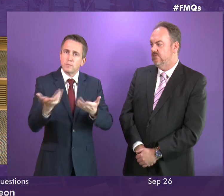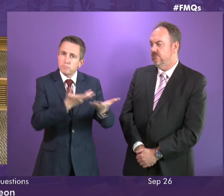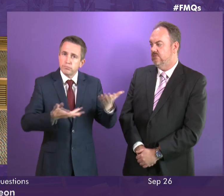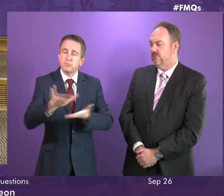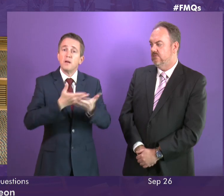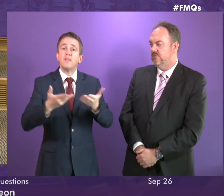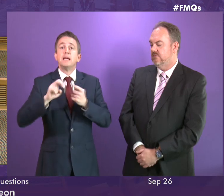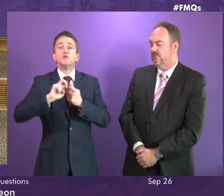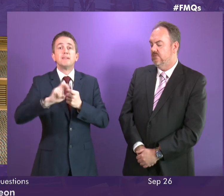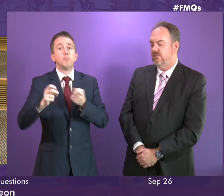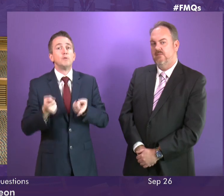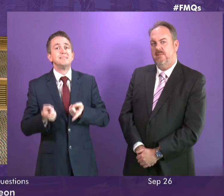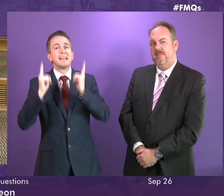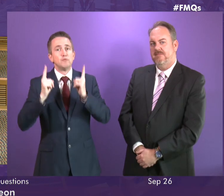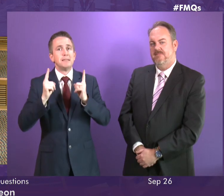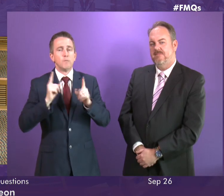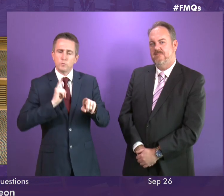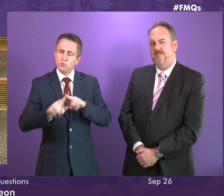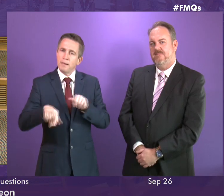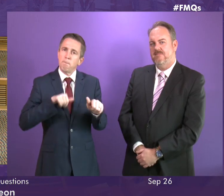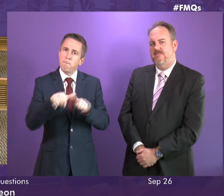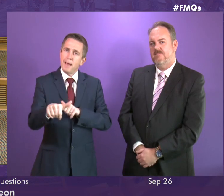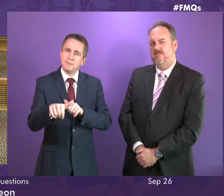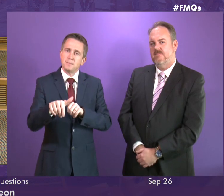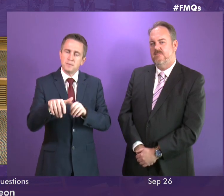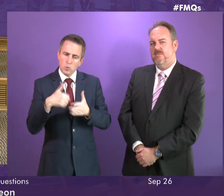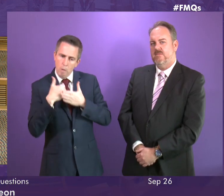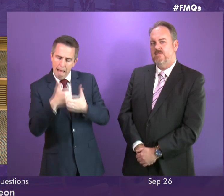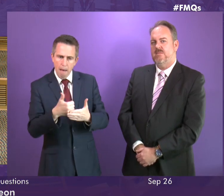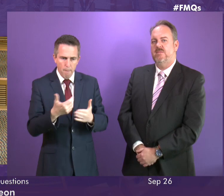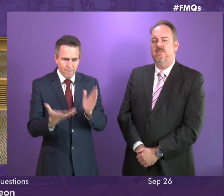and the Government will do everything that we can to bring that about but, ultimately,